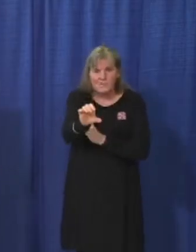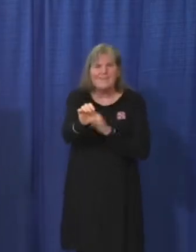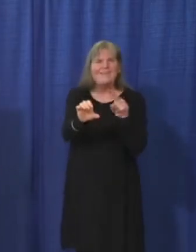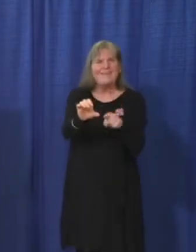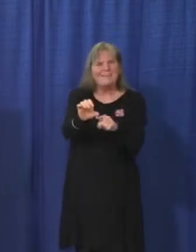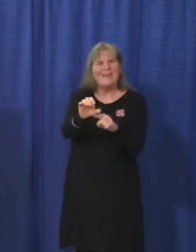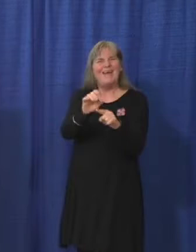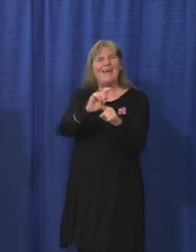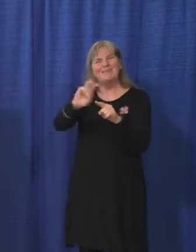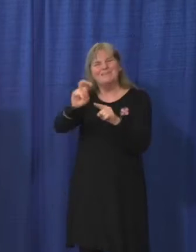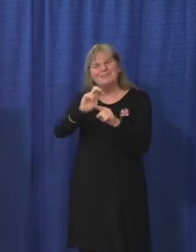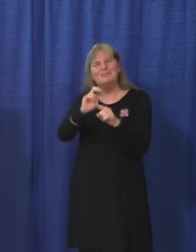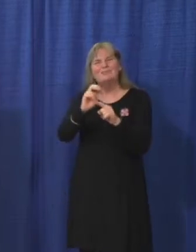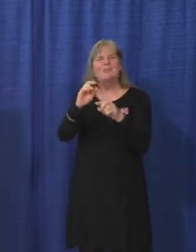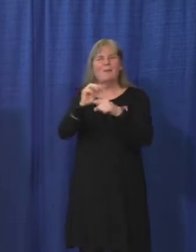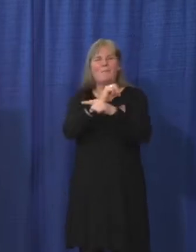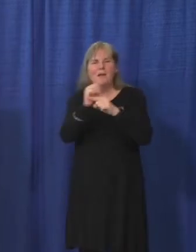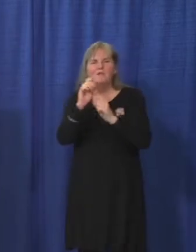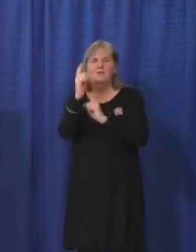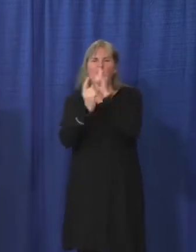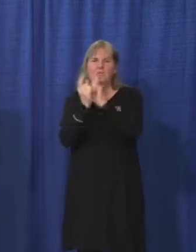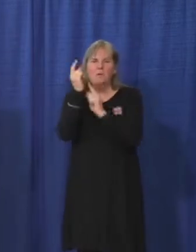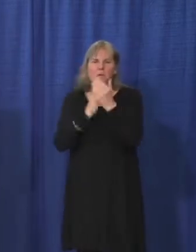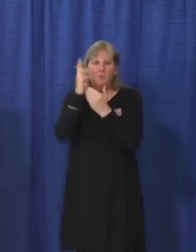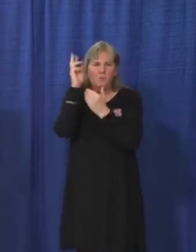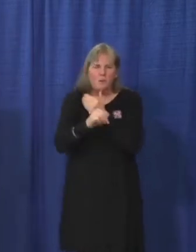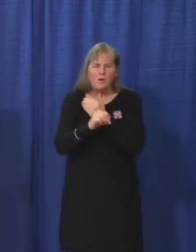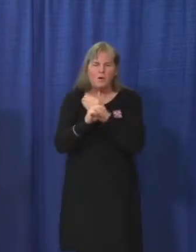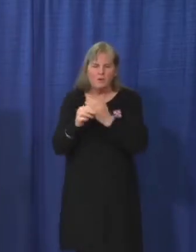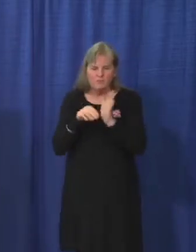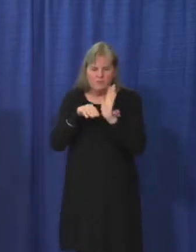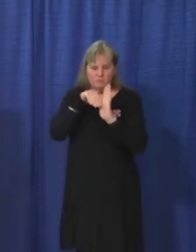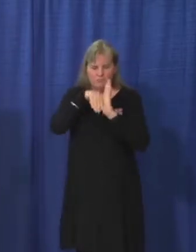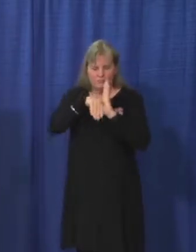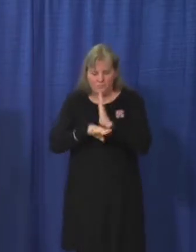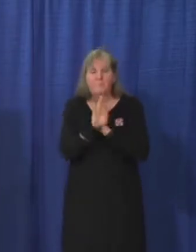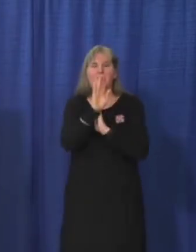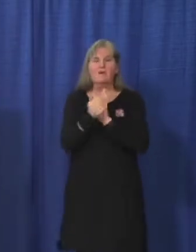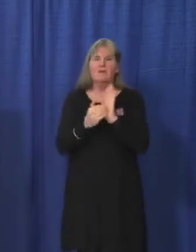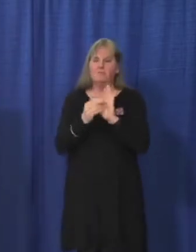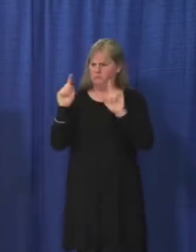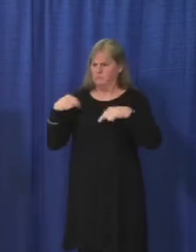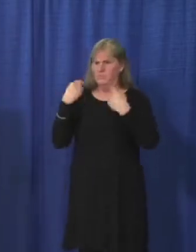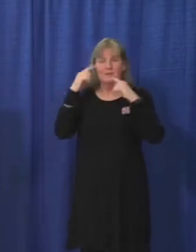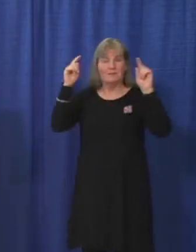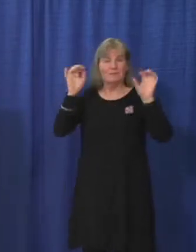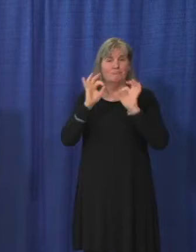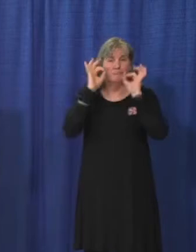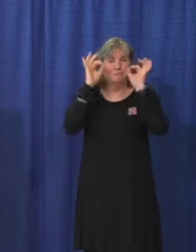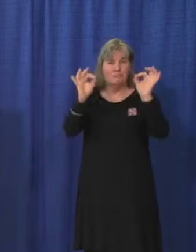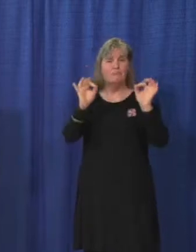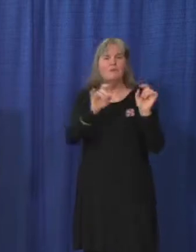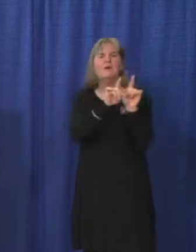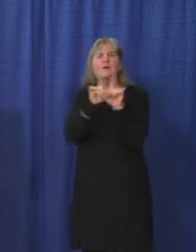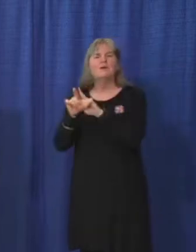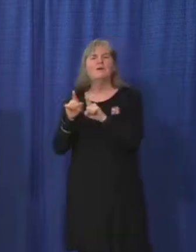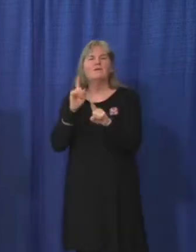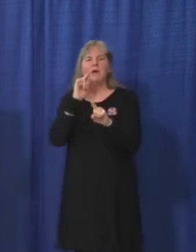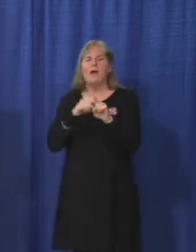funding for implement a recovery which I know is highly successful. And also a program that I think